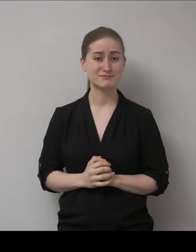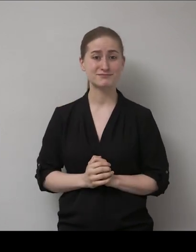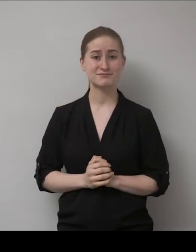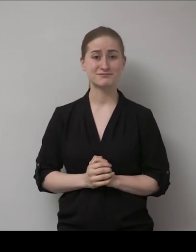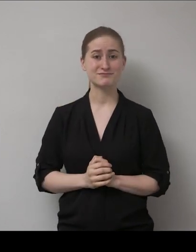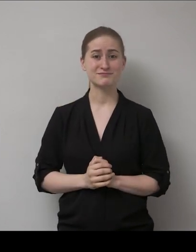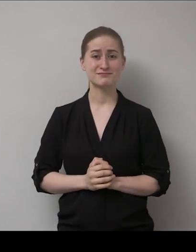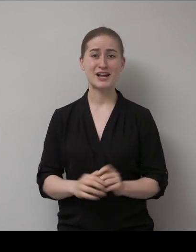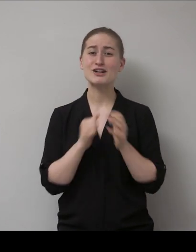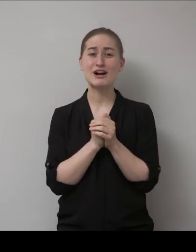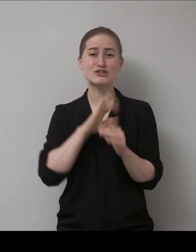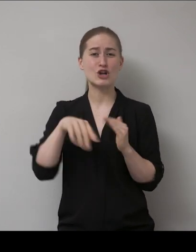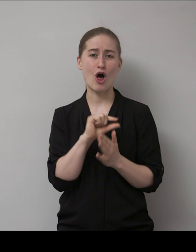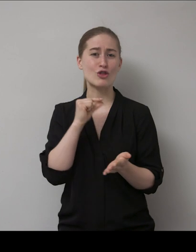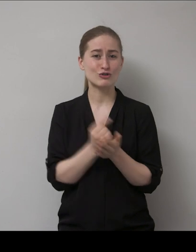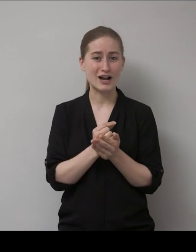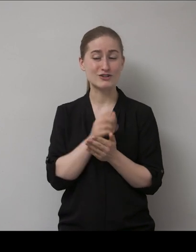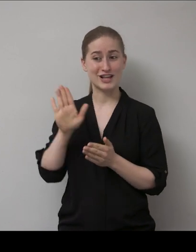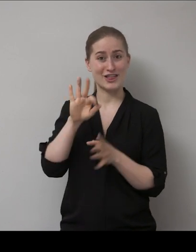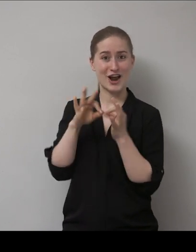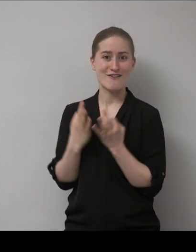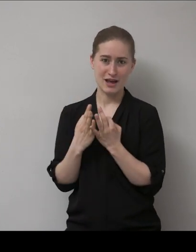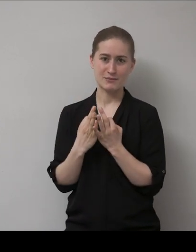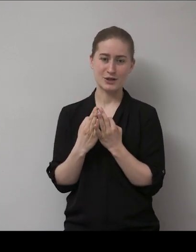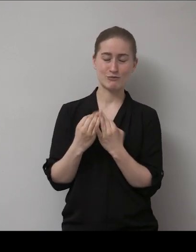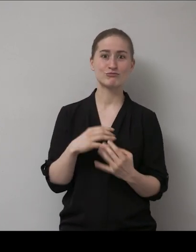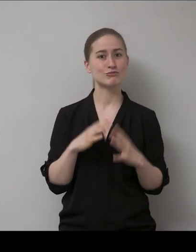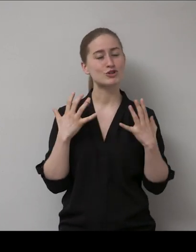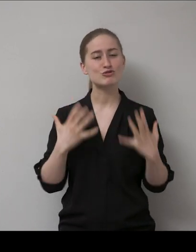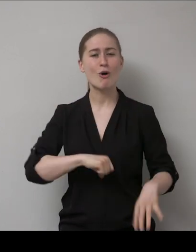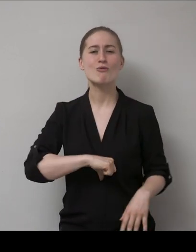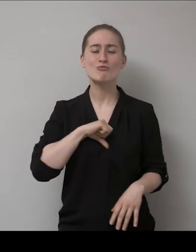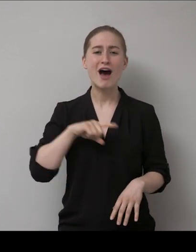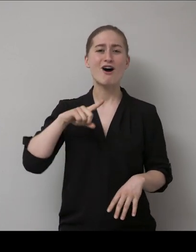Congratulations to all of the graduates and their families. We're so very proud of you and all that you have accomplished,